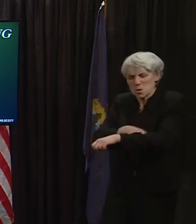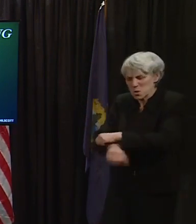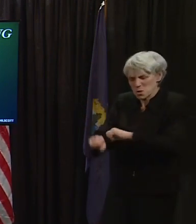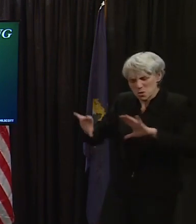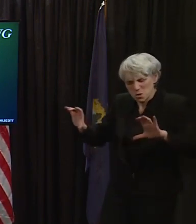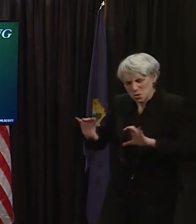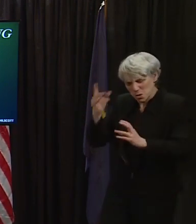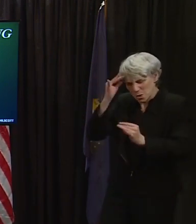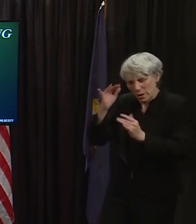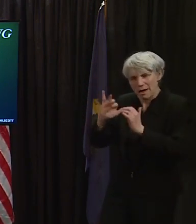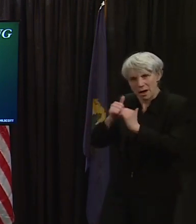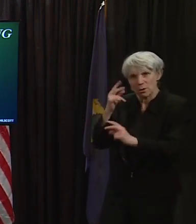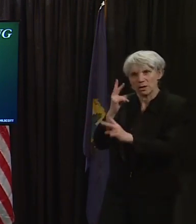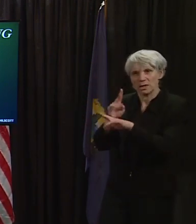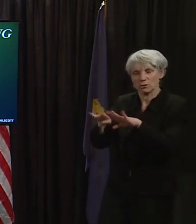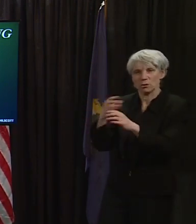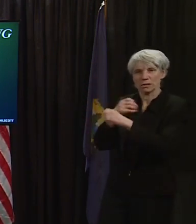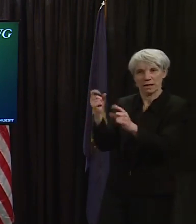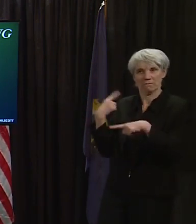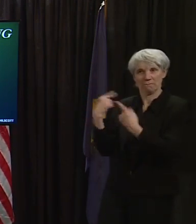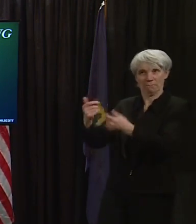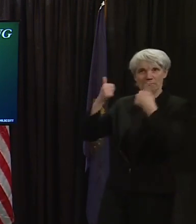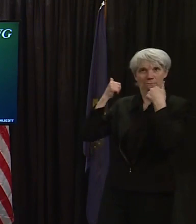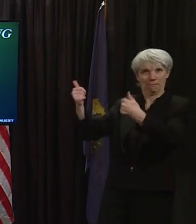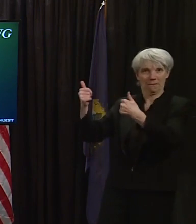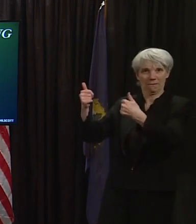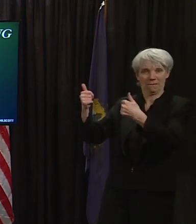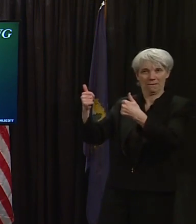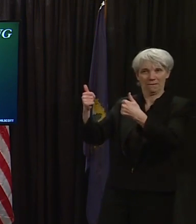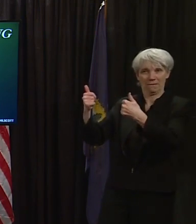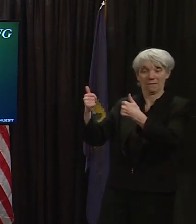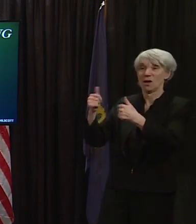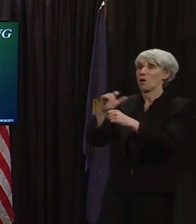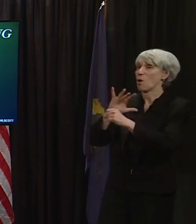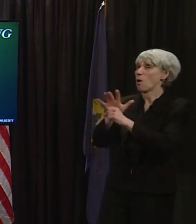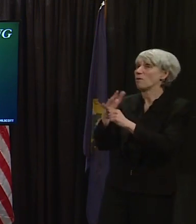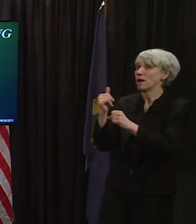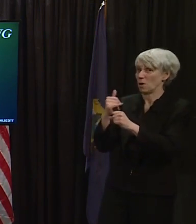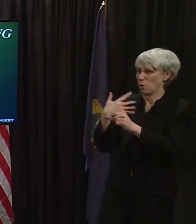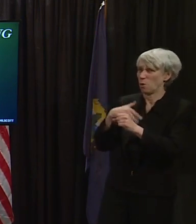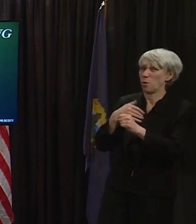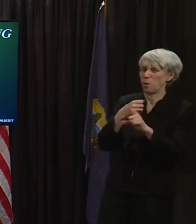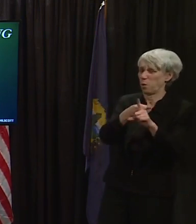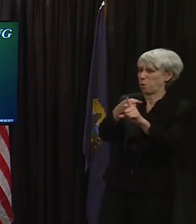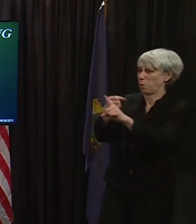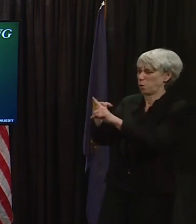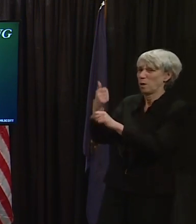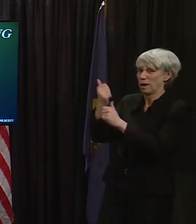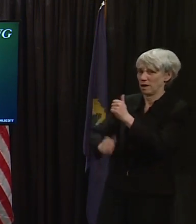all of our systems, but especially those settings that are under supported and strange during non pandemic times,